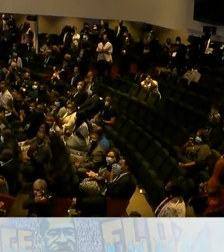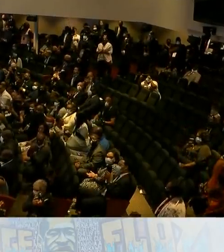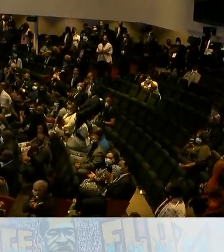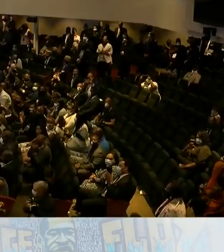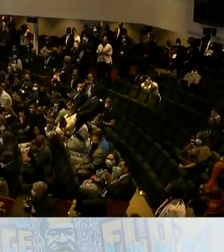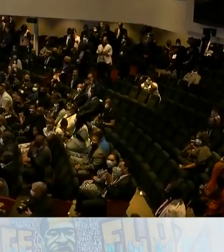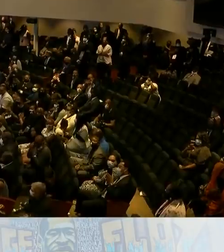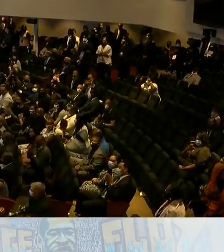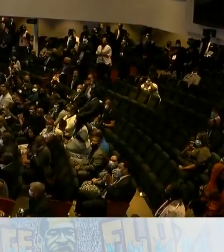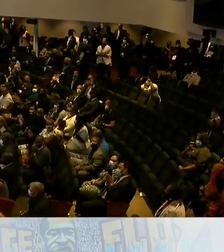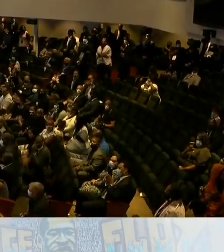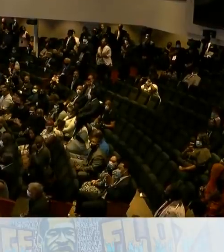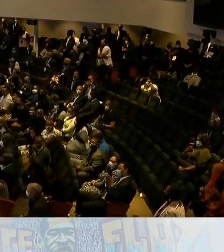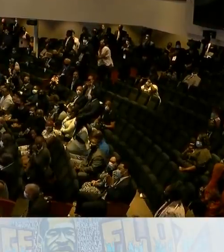FOR BEING WITH US.